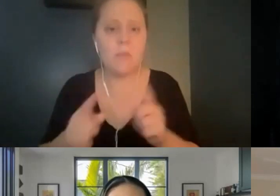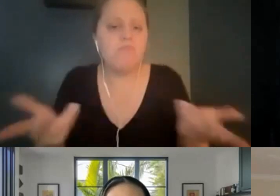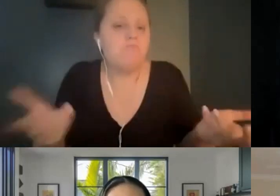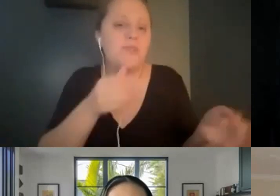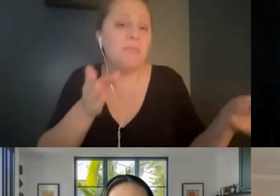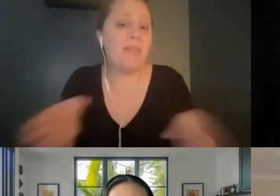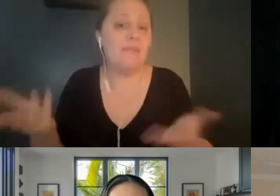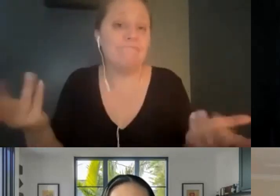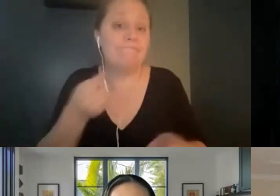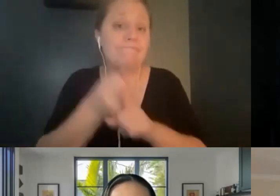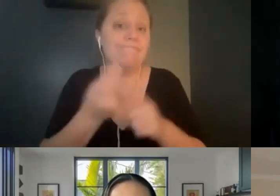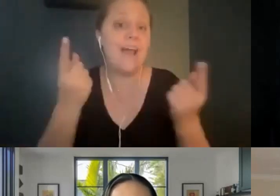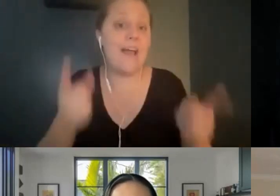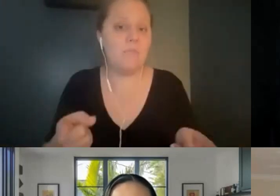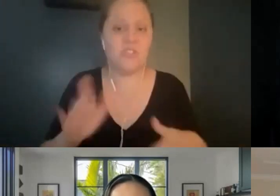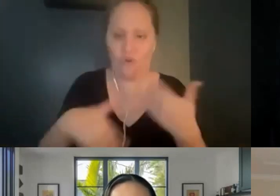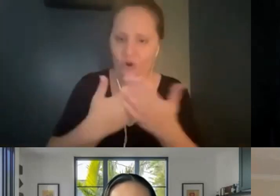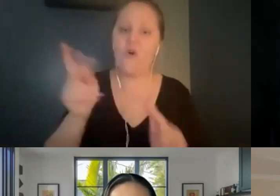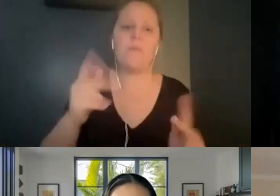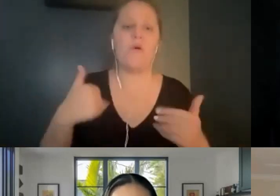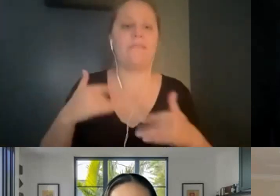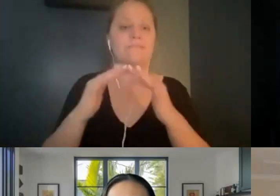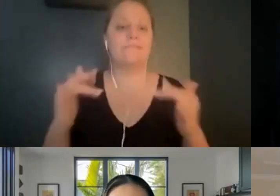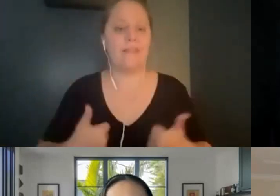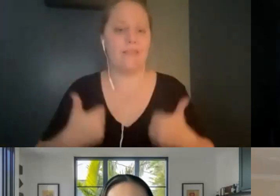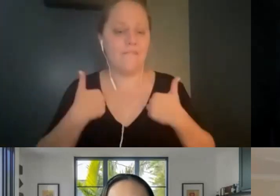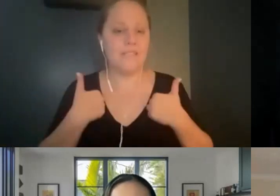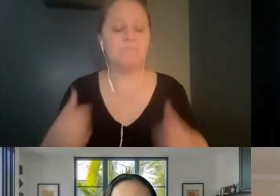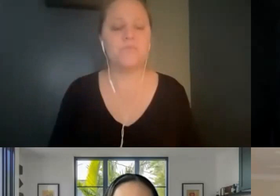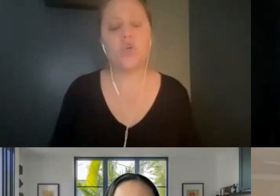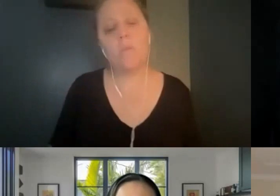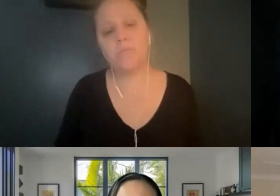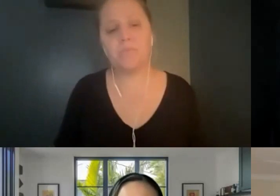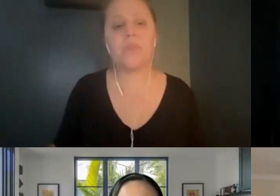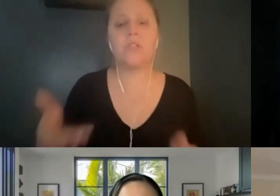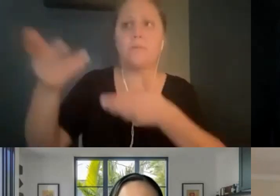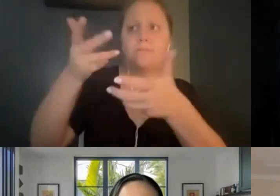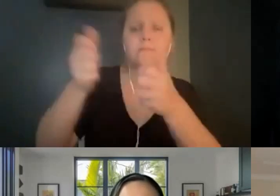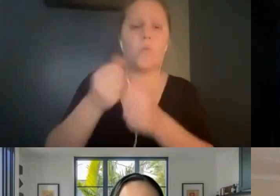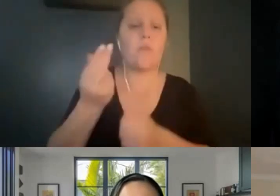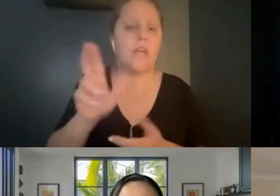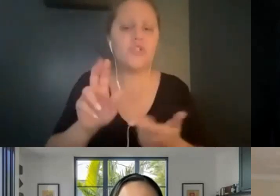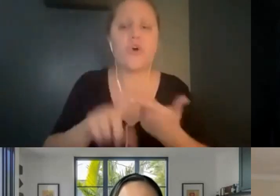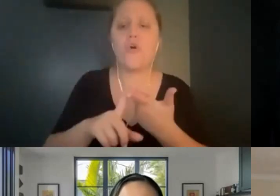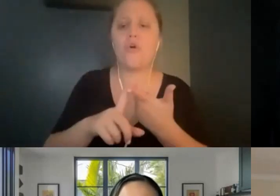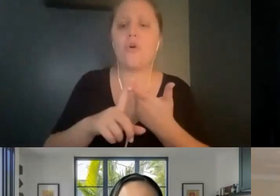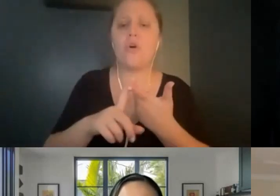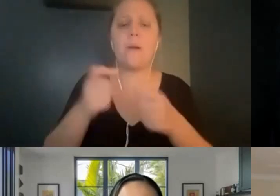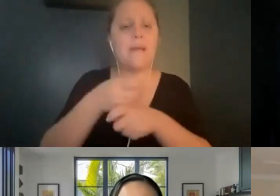things to contend with. So, I think having these conversations with your HR and and with decision makers is really important.